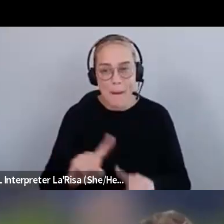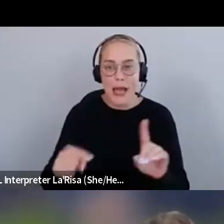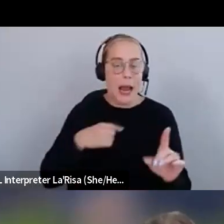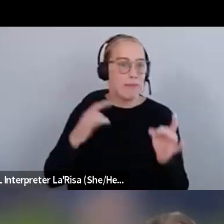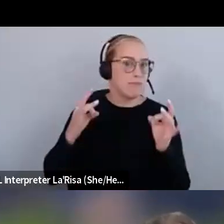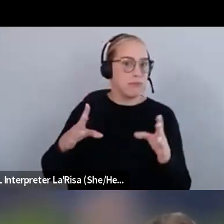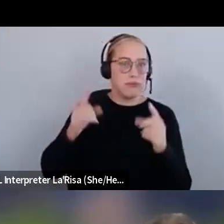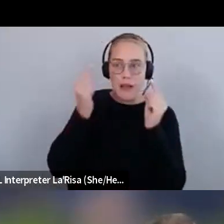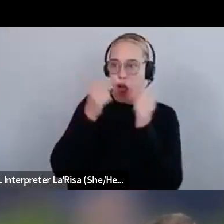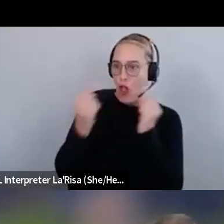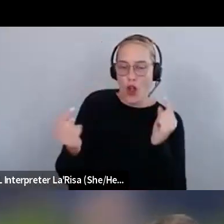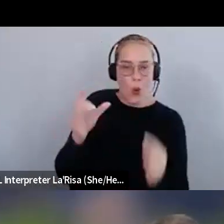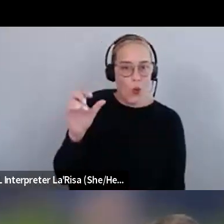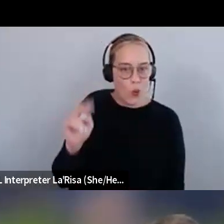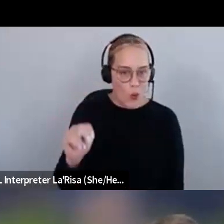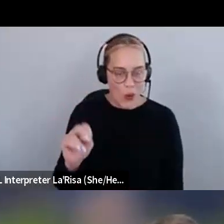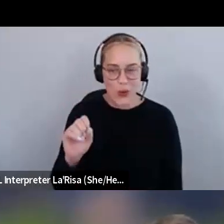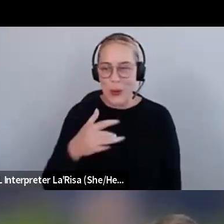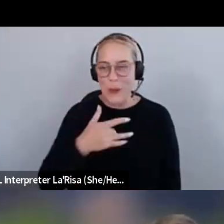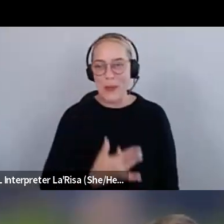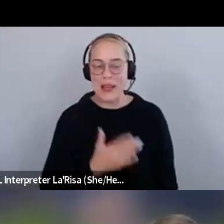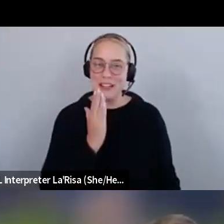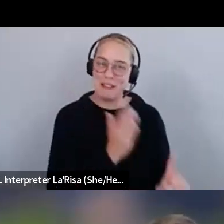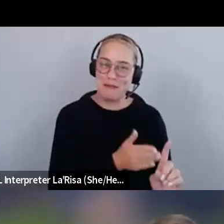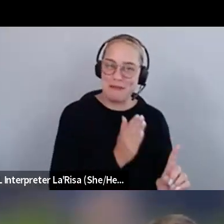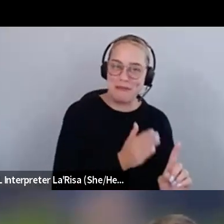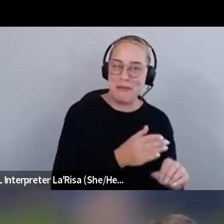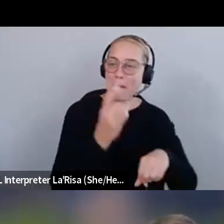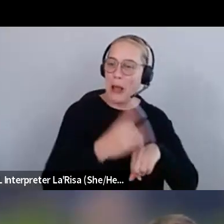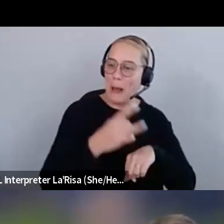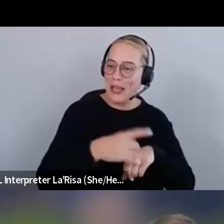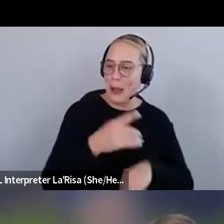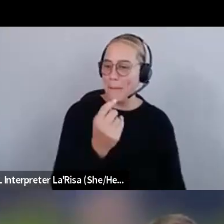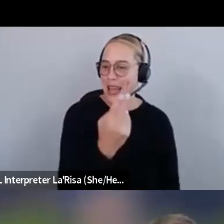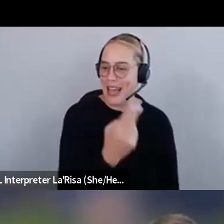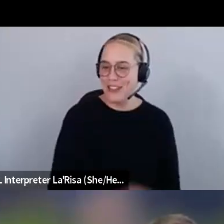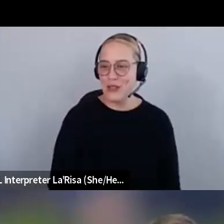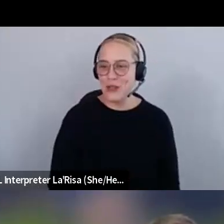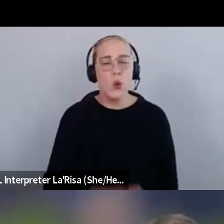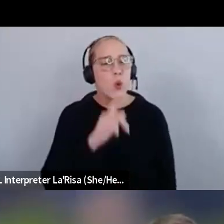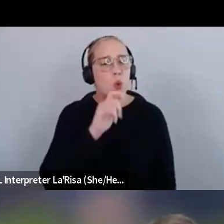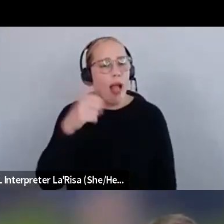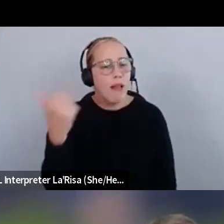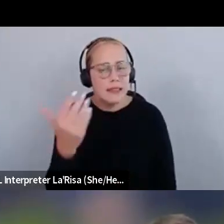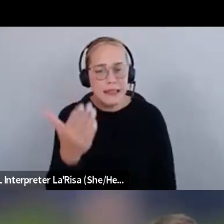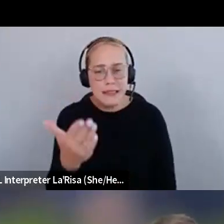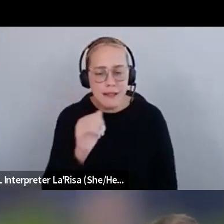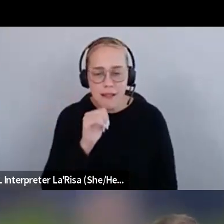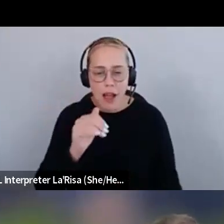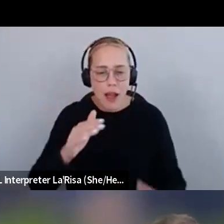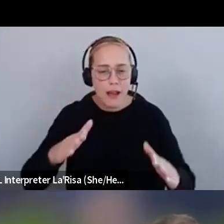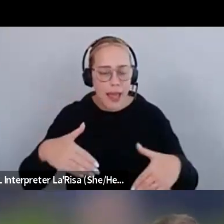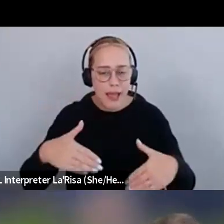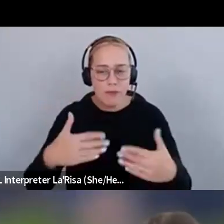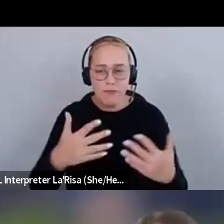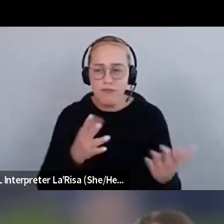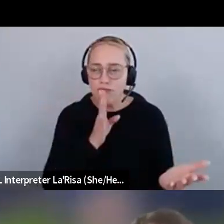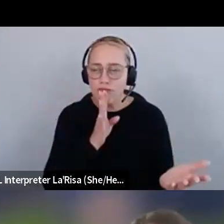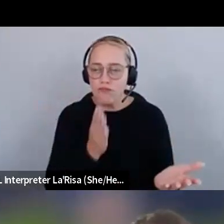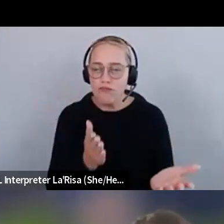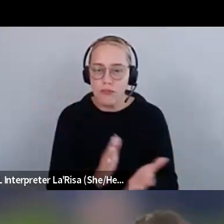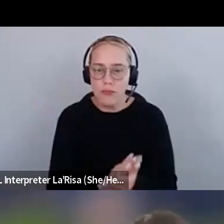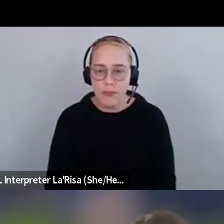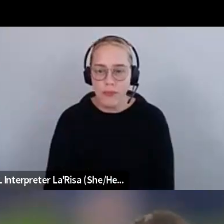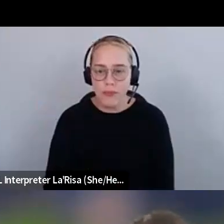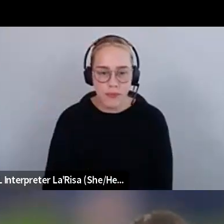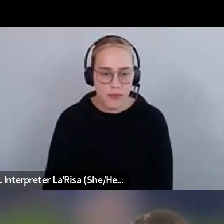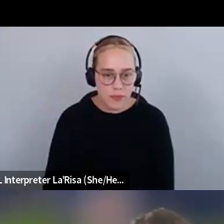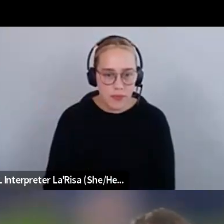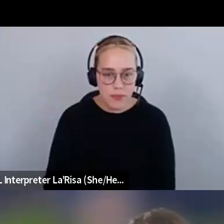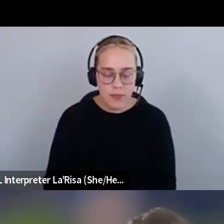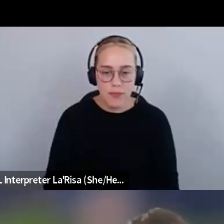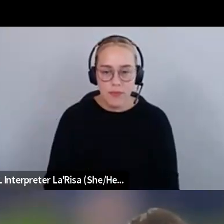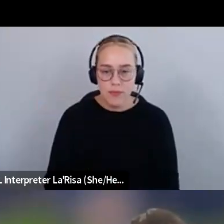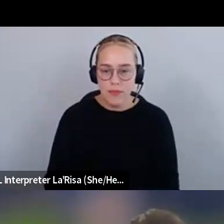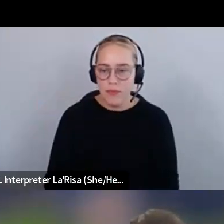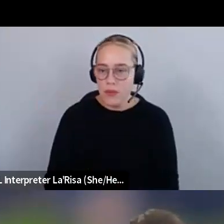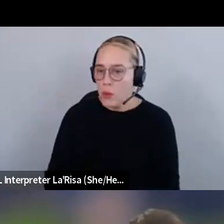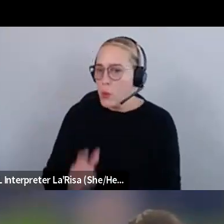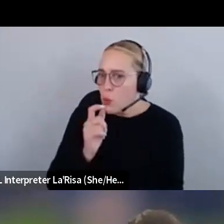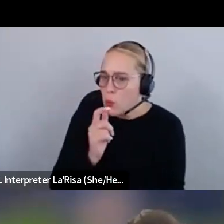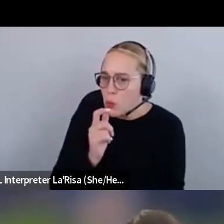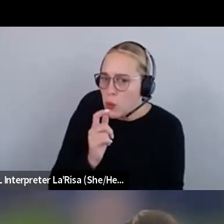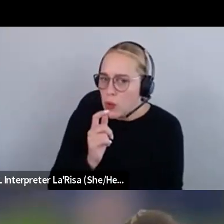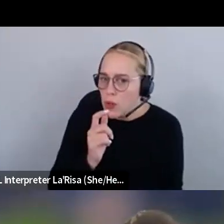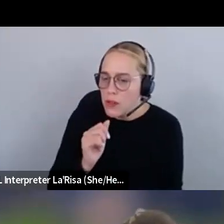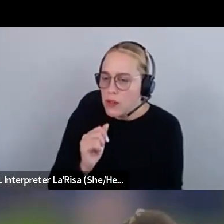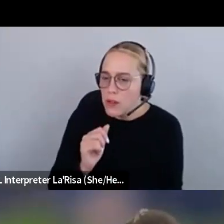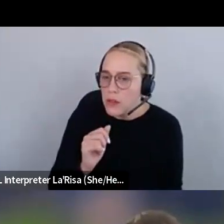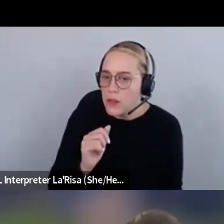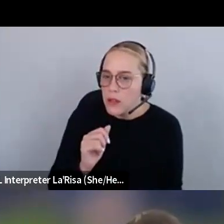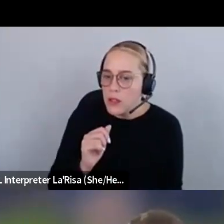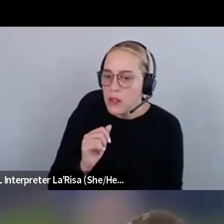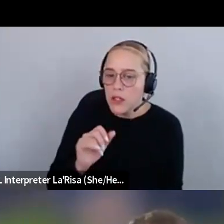do corn mazes, but I'm horribly allergic to corn, so I just do the pumpkin